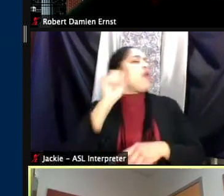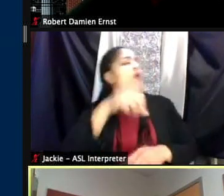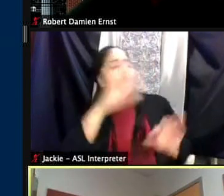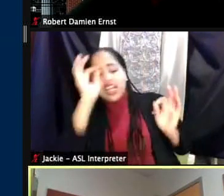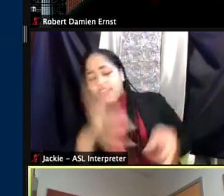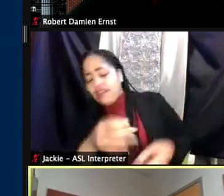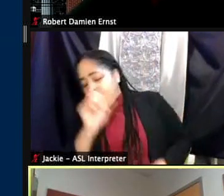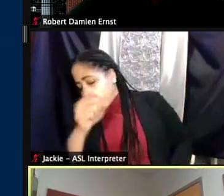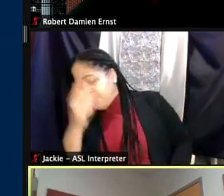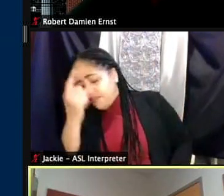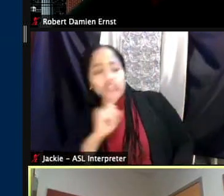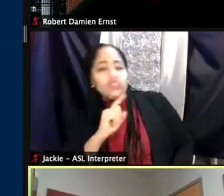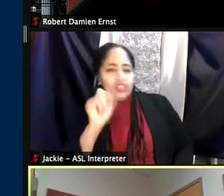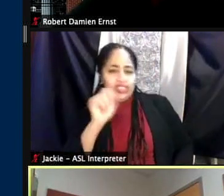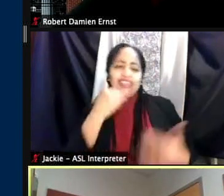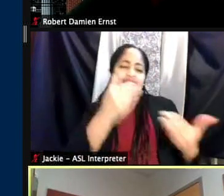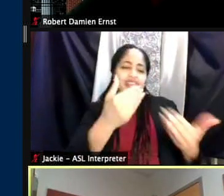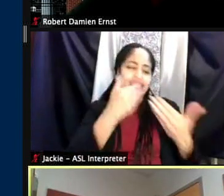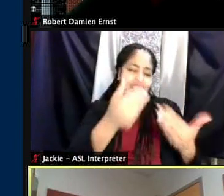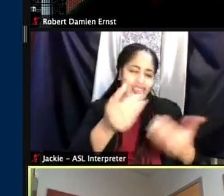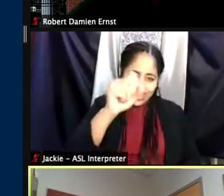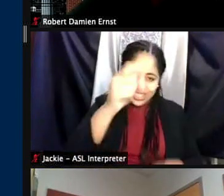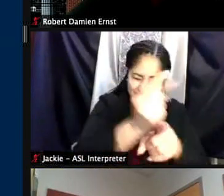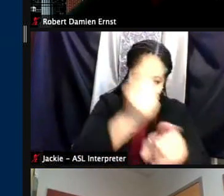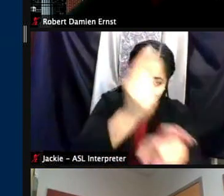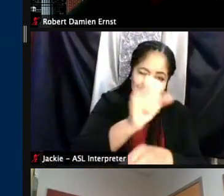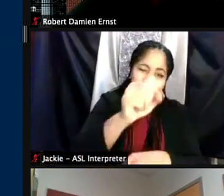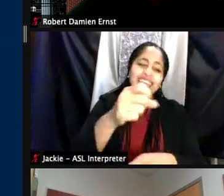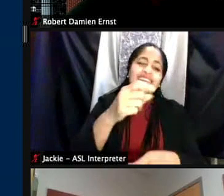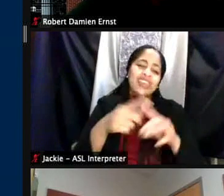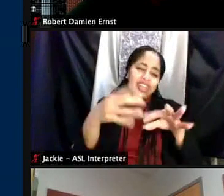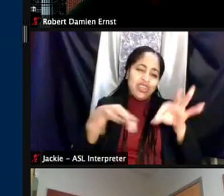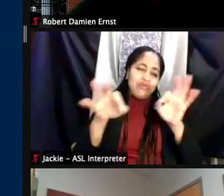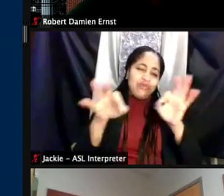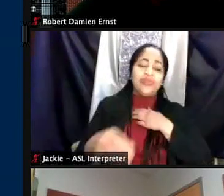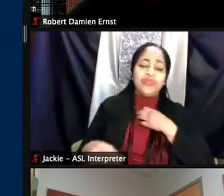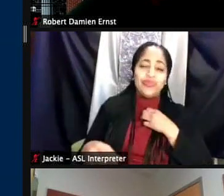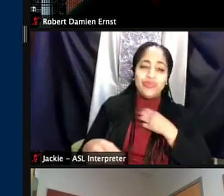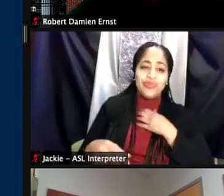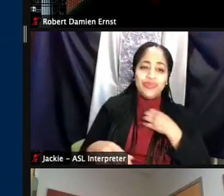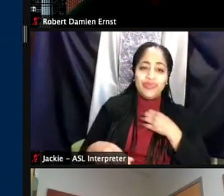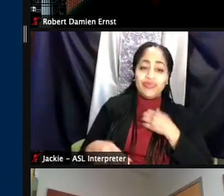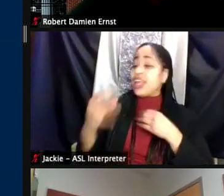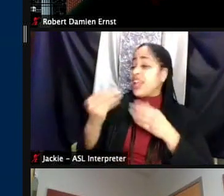And then yes. Thank you, Preeti. That's right- And again, keeping in mind that that's where